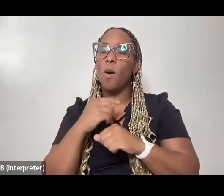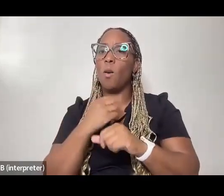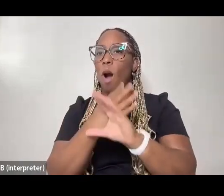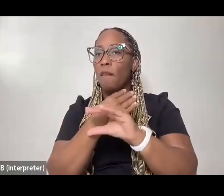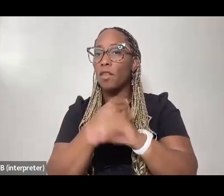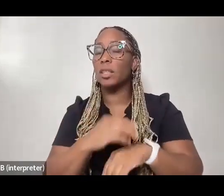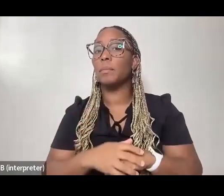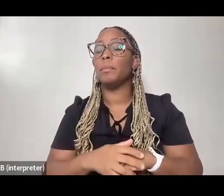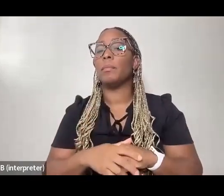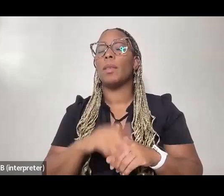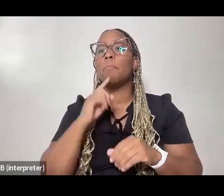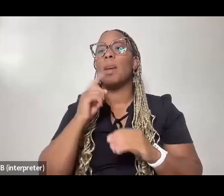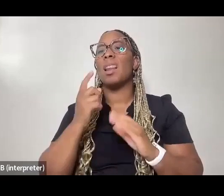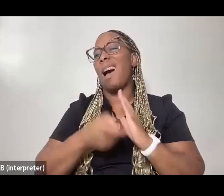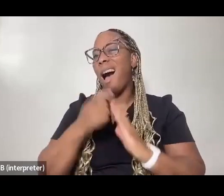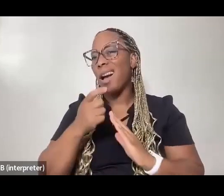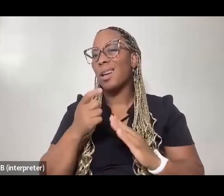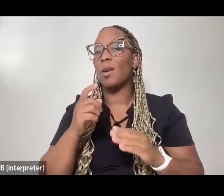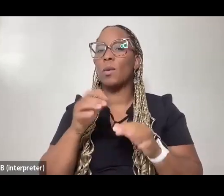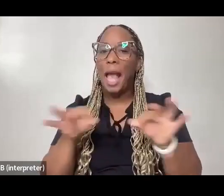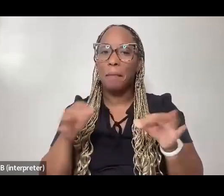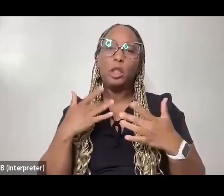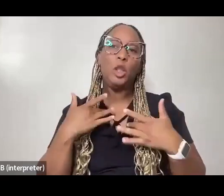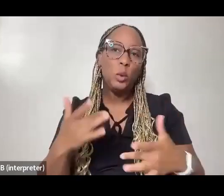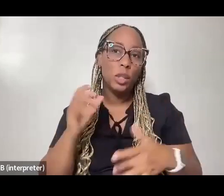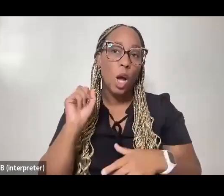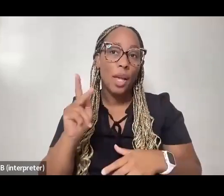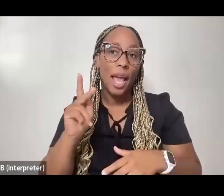That auto-captions are generally okay assuming that they are not